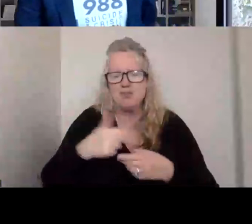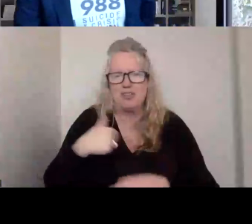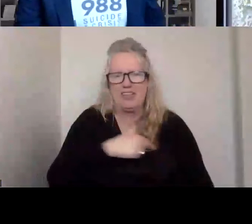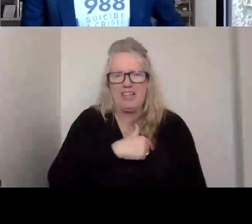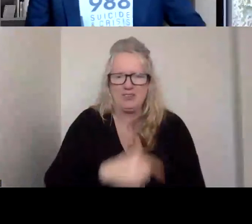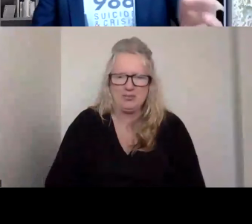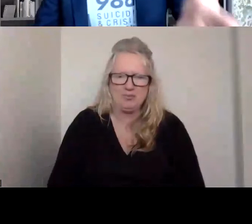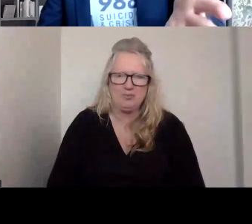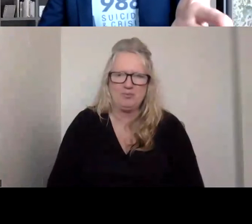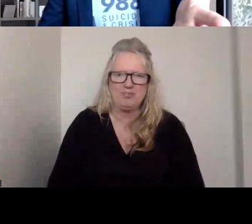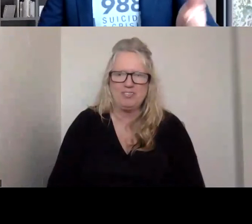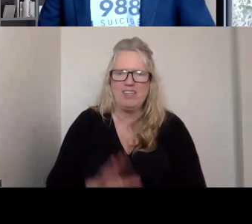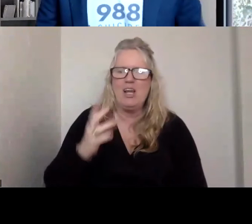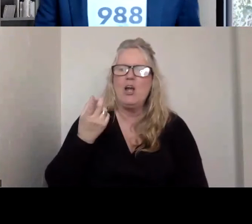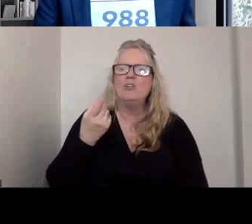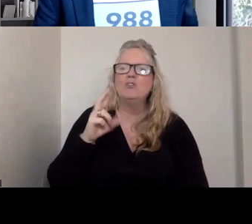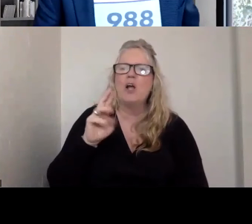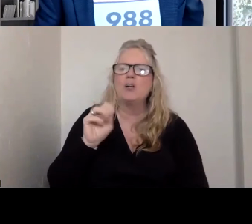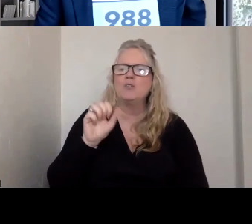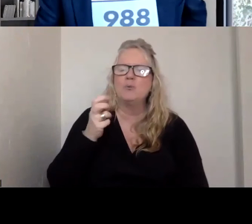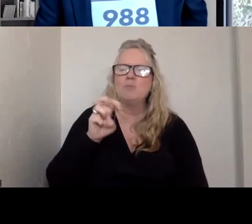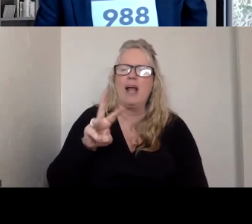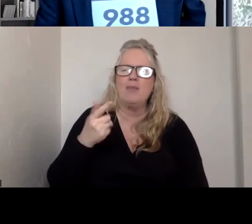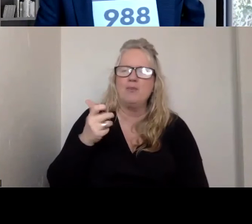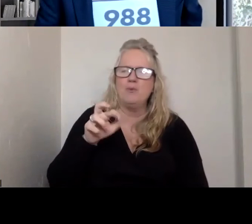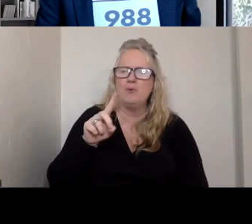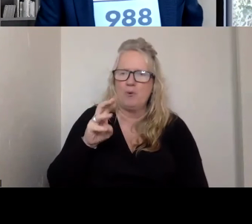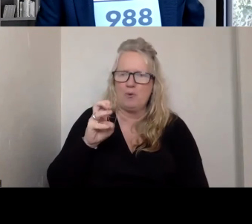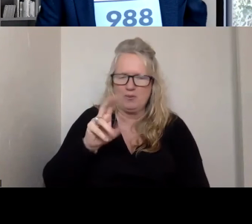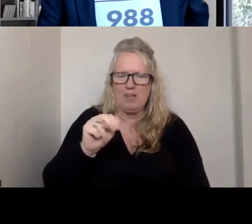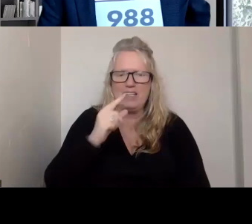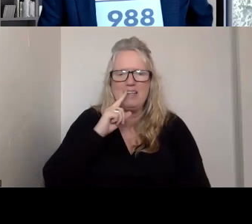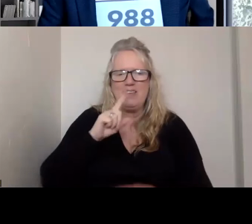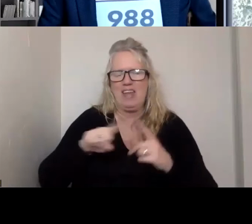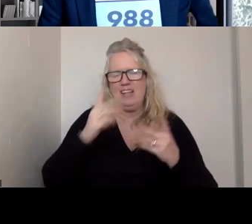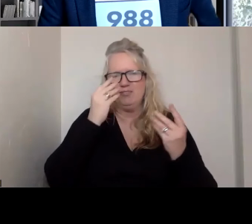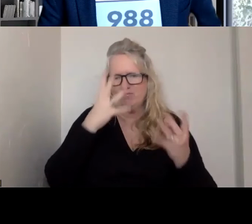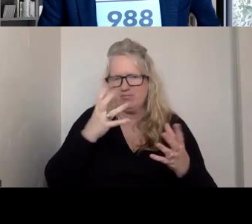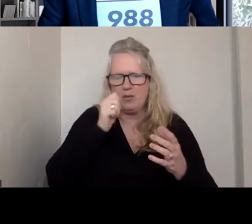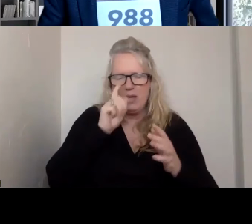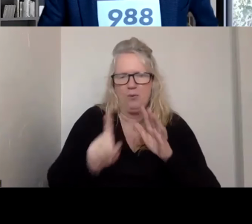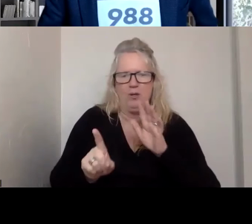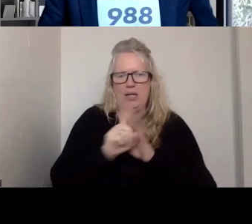DOCTOR GOLDMAN LEADS THE DATA CORNER ONCE A